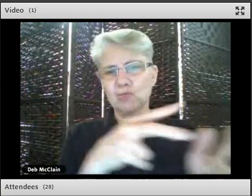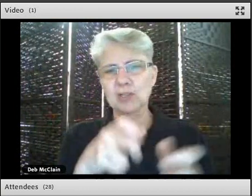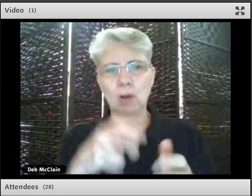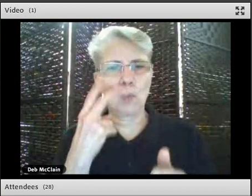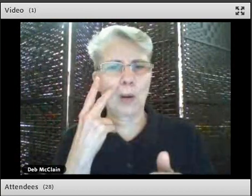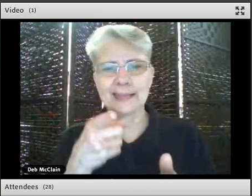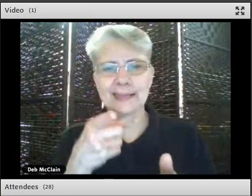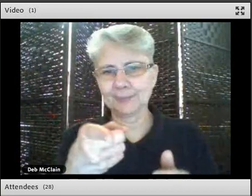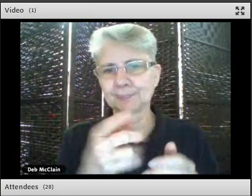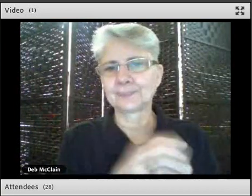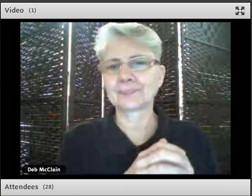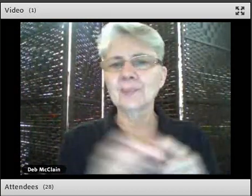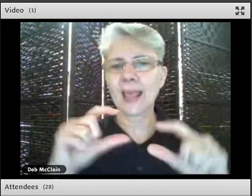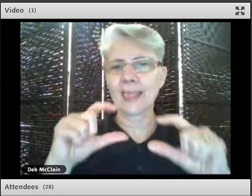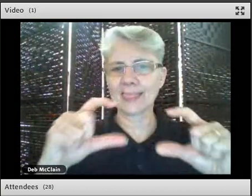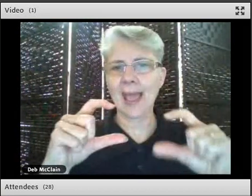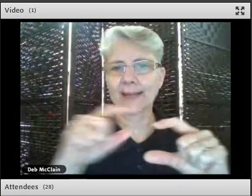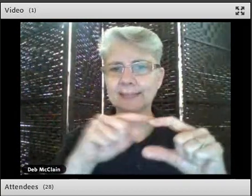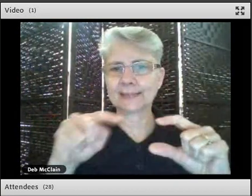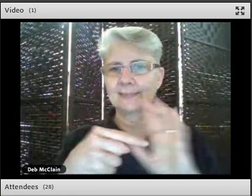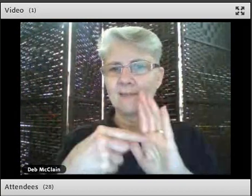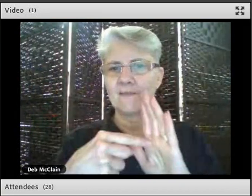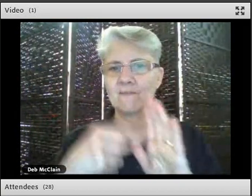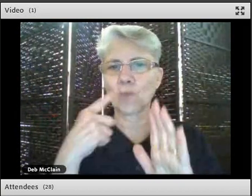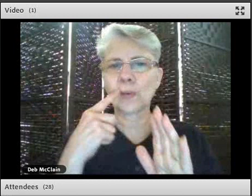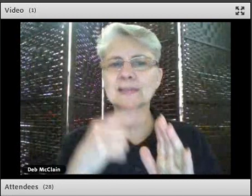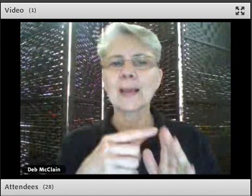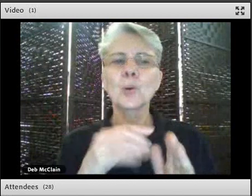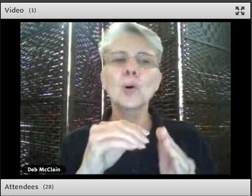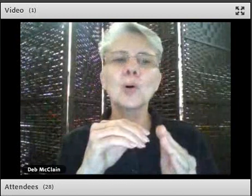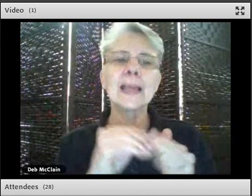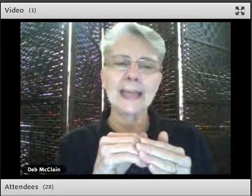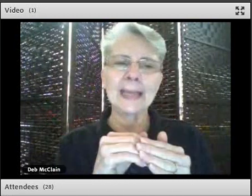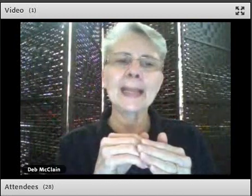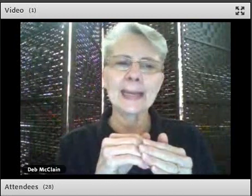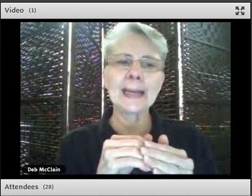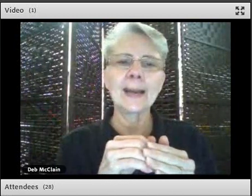If it's presented like a clock, 1:30:00,